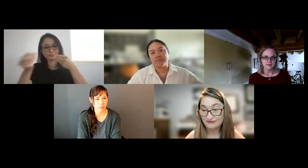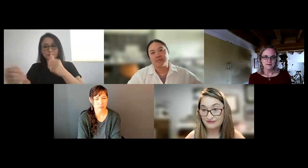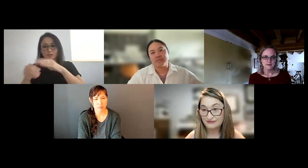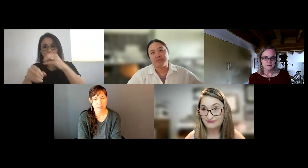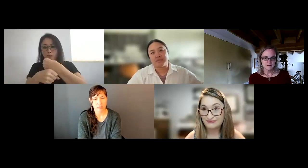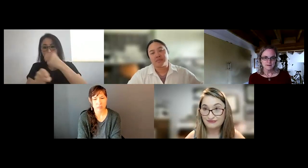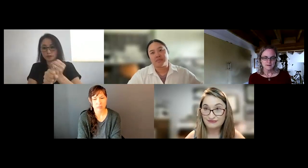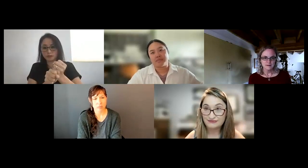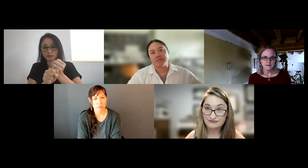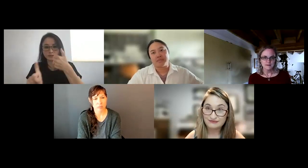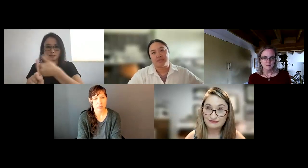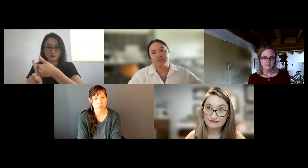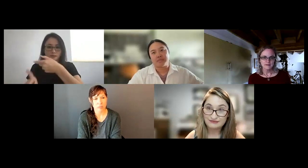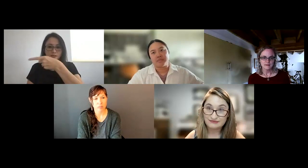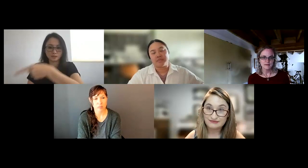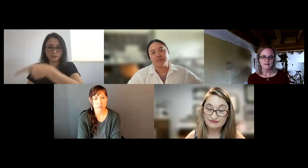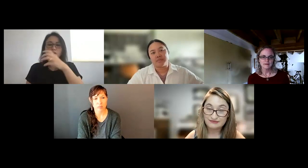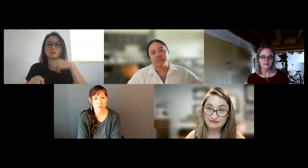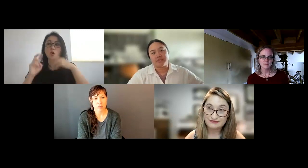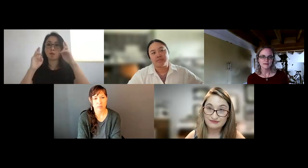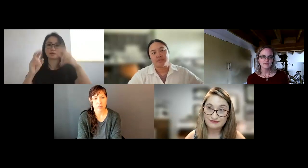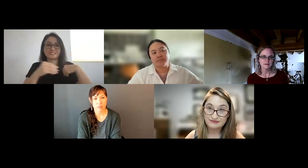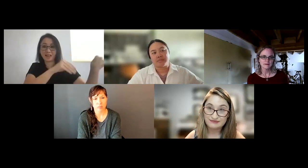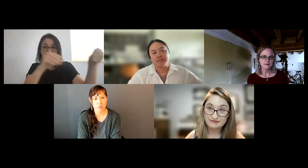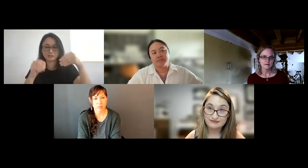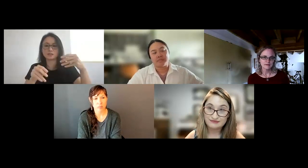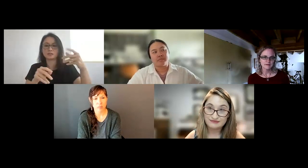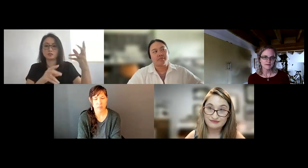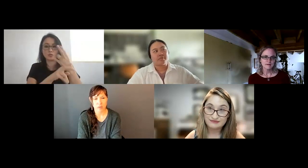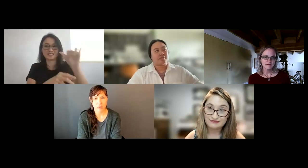because a lot of the big expenditures are kind of created.